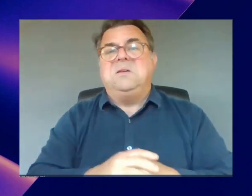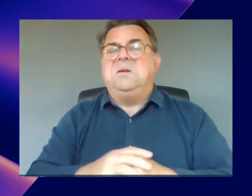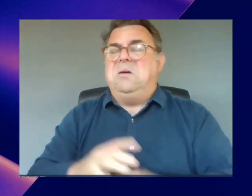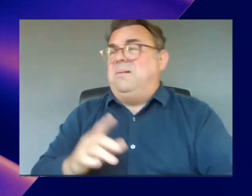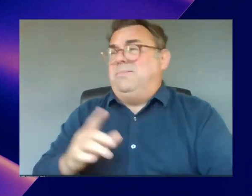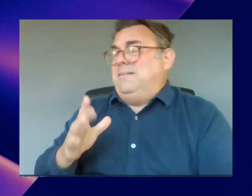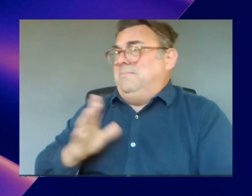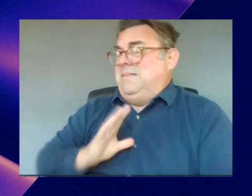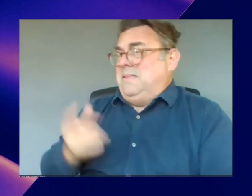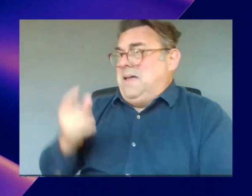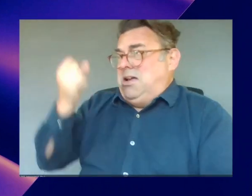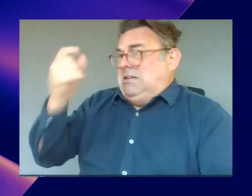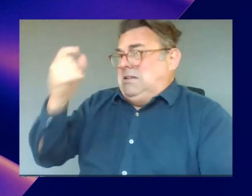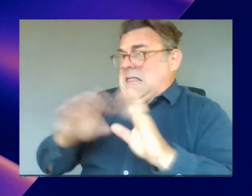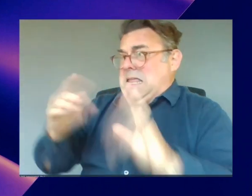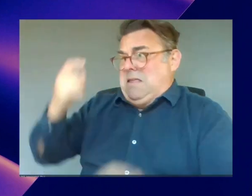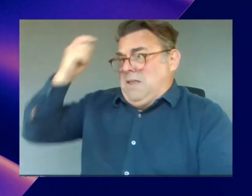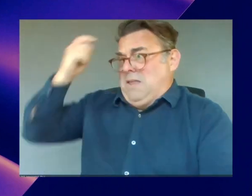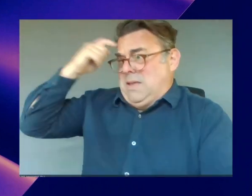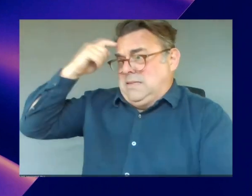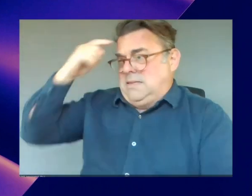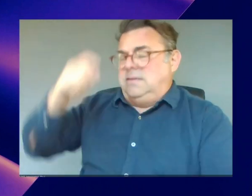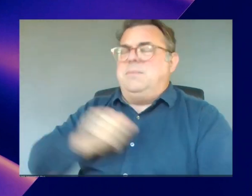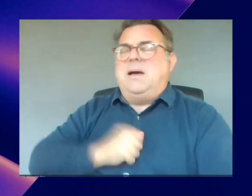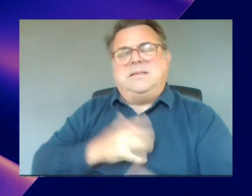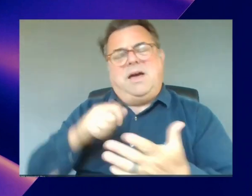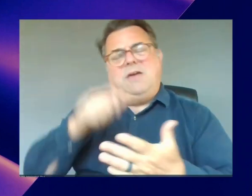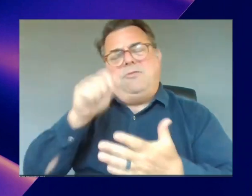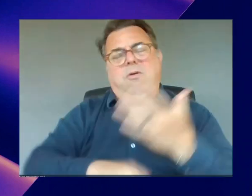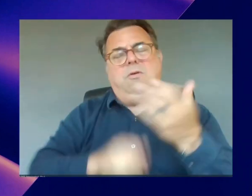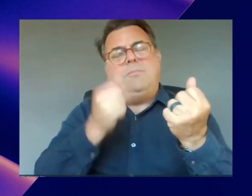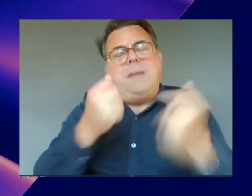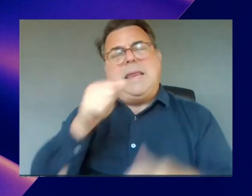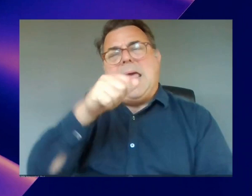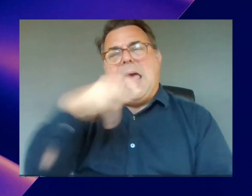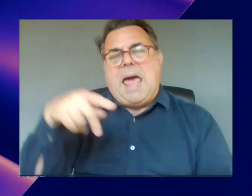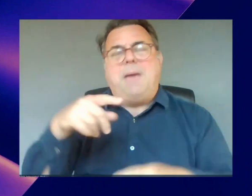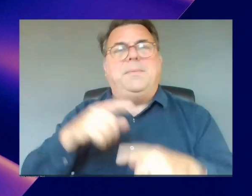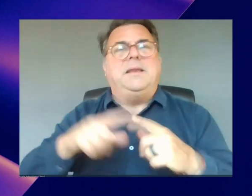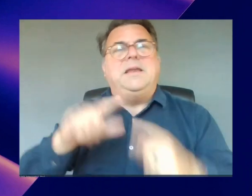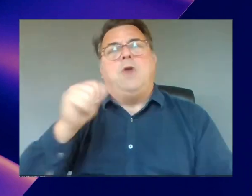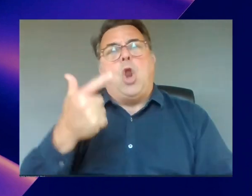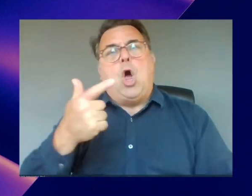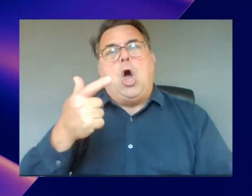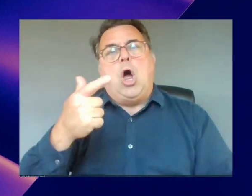So, I've written a lot of applications and used different logging frameworks. And one of the trends I've noticed over time